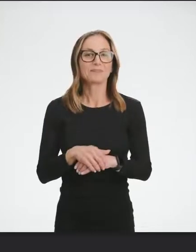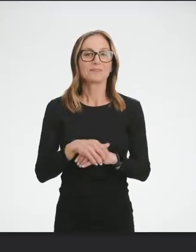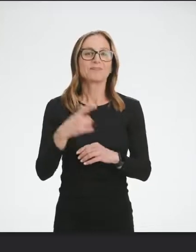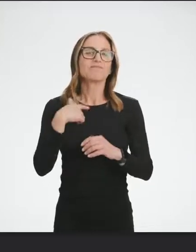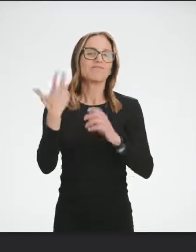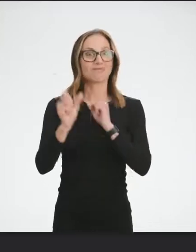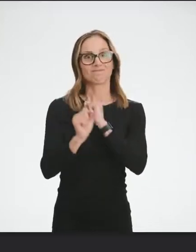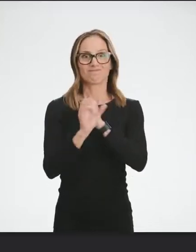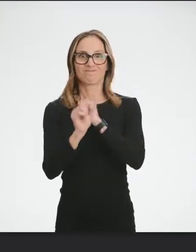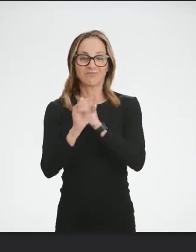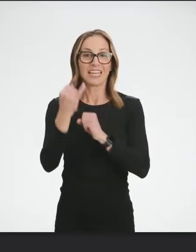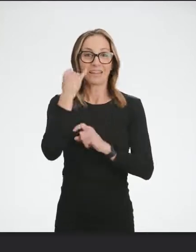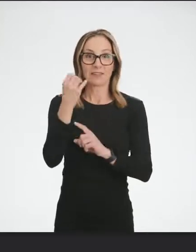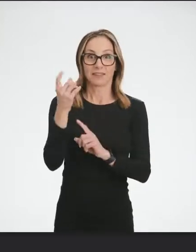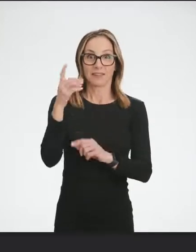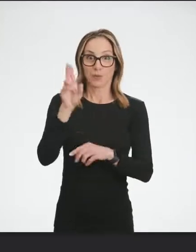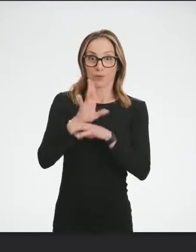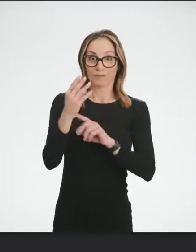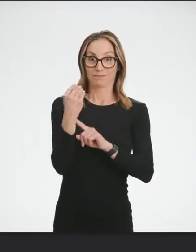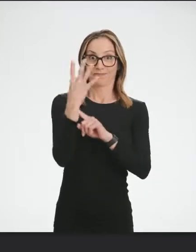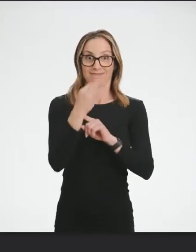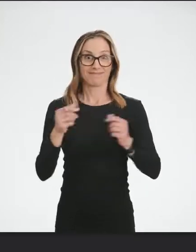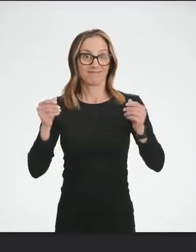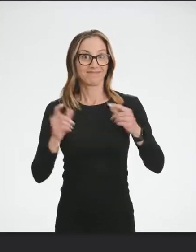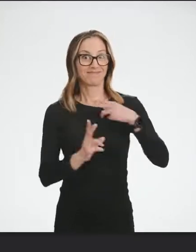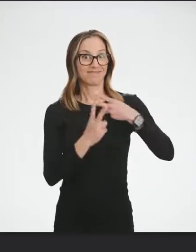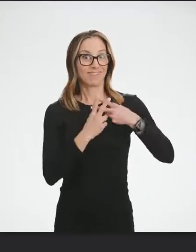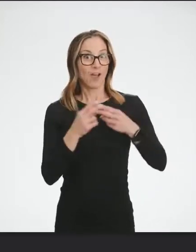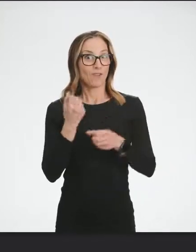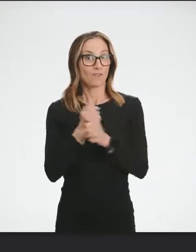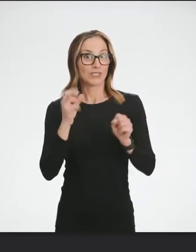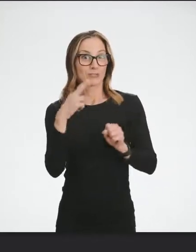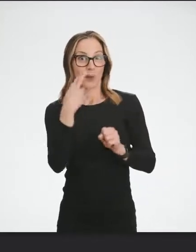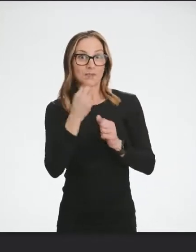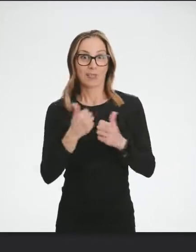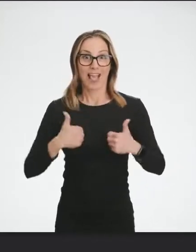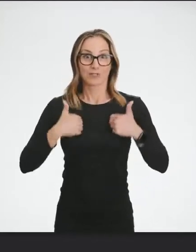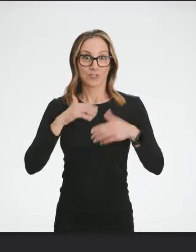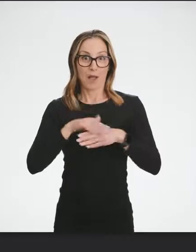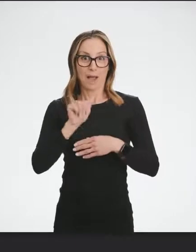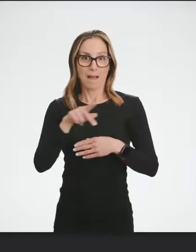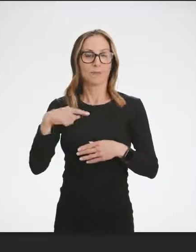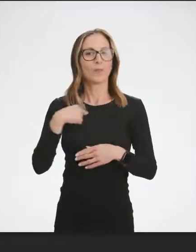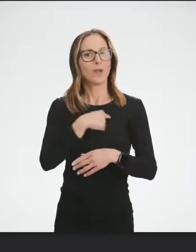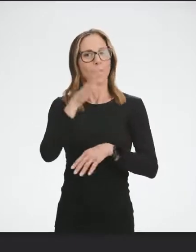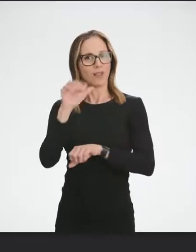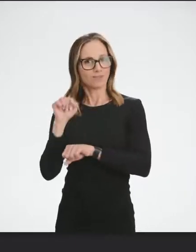up with the hashtag #freedonut and their address on the app, we'll drive to their address and deliver a free donut to them.